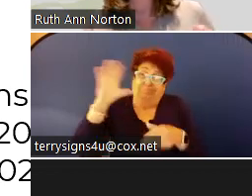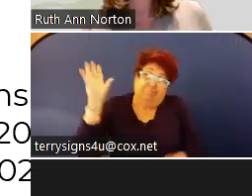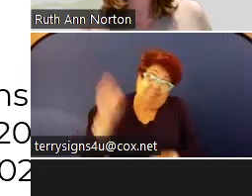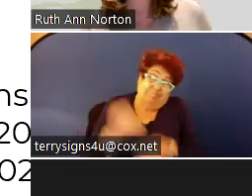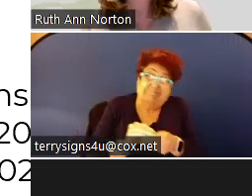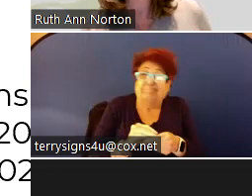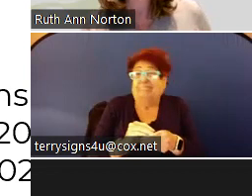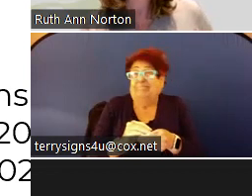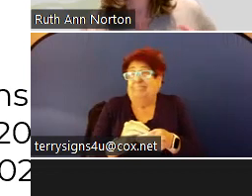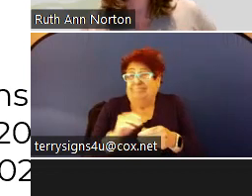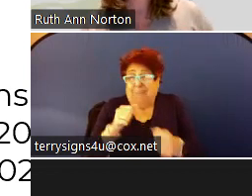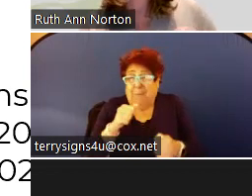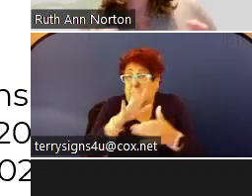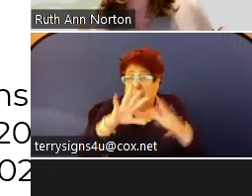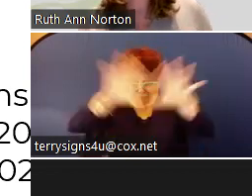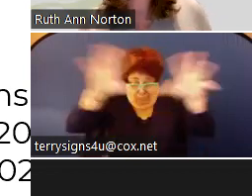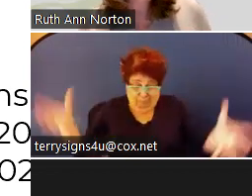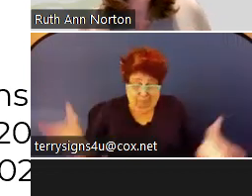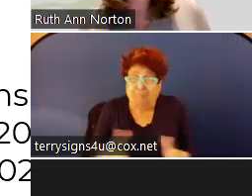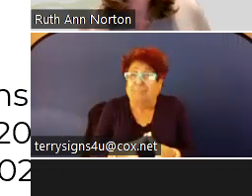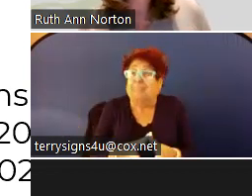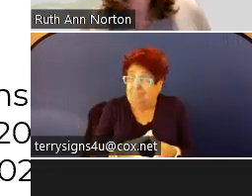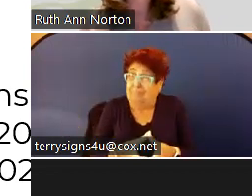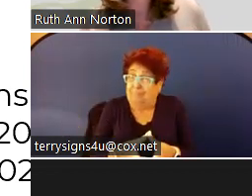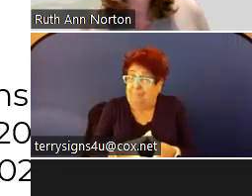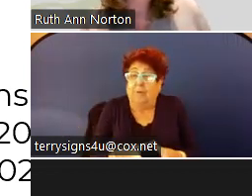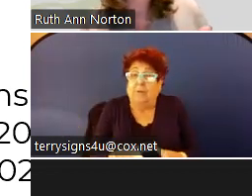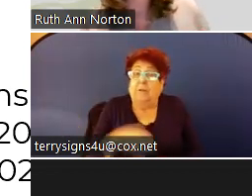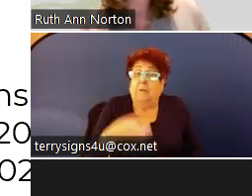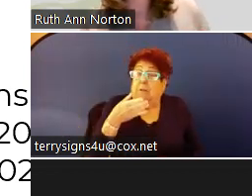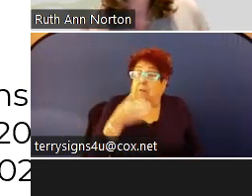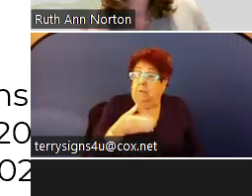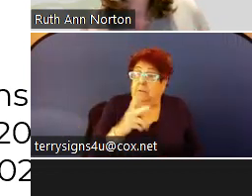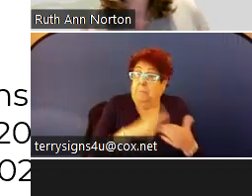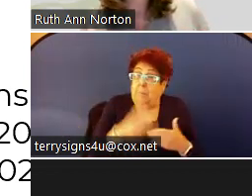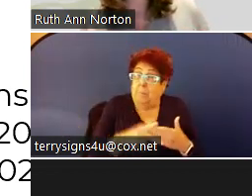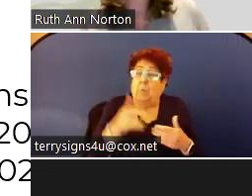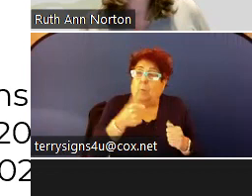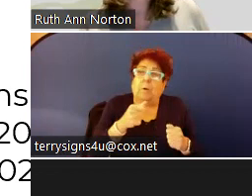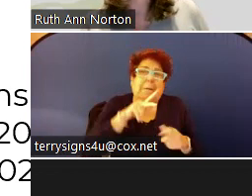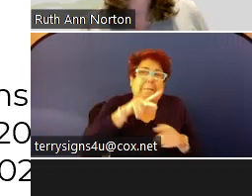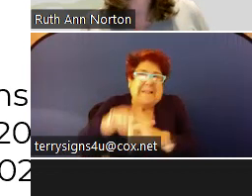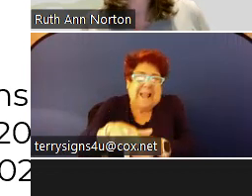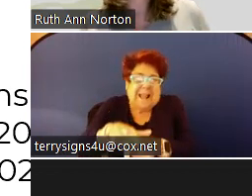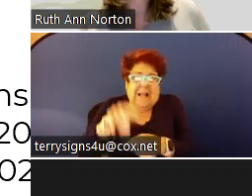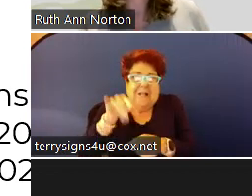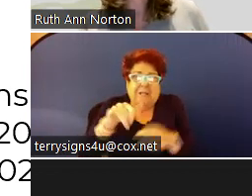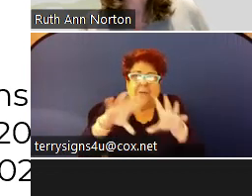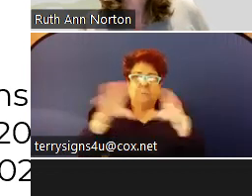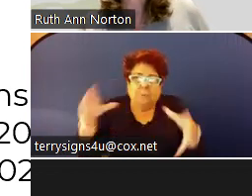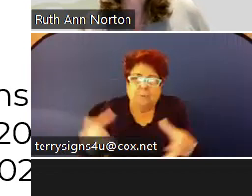in this program, we are applying that whole house holistic set of measures, weatherization,